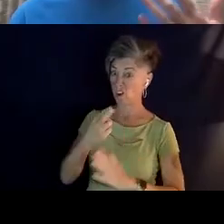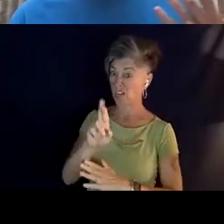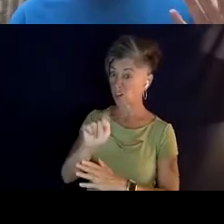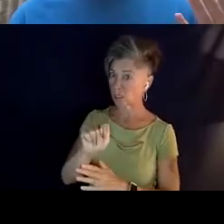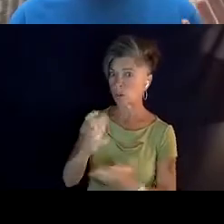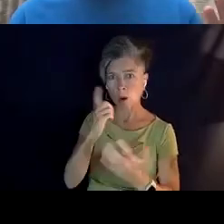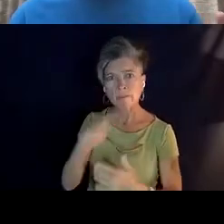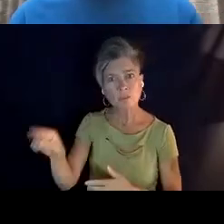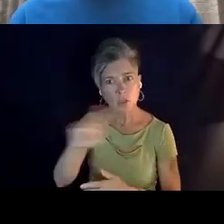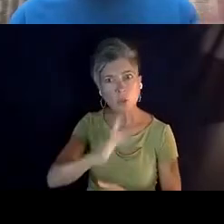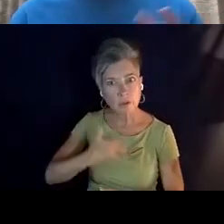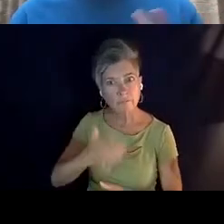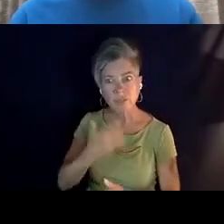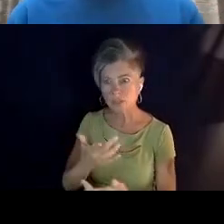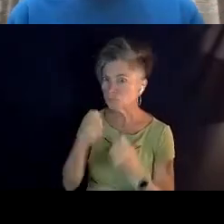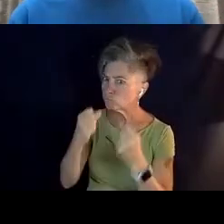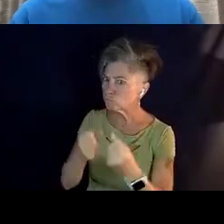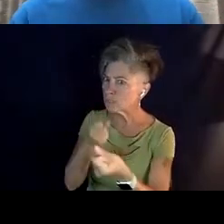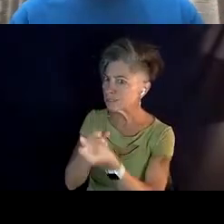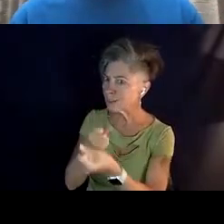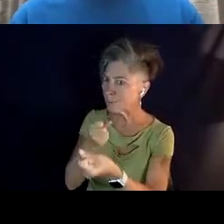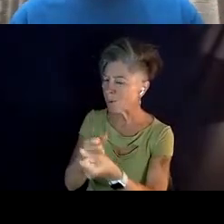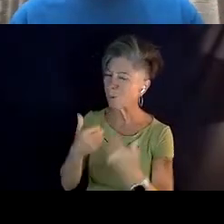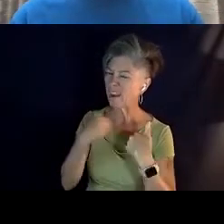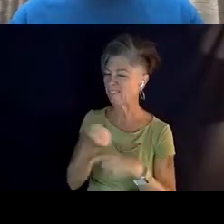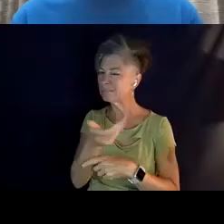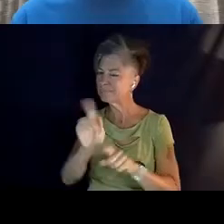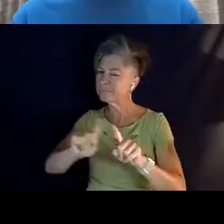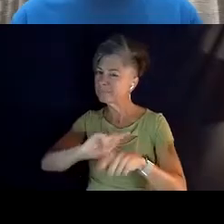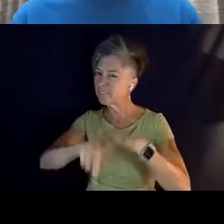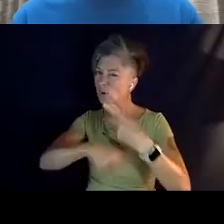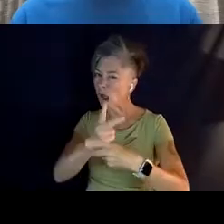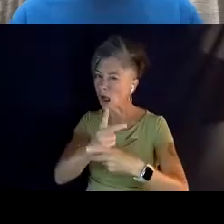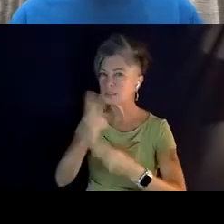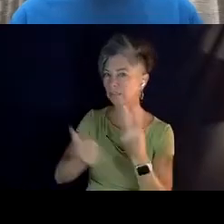and we offer different types of visits, so in person and virtual for sure,